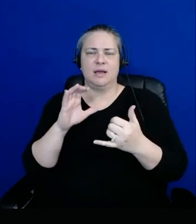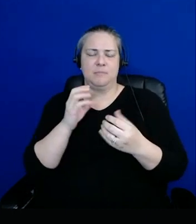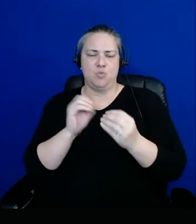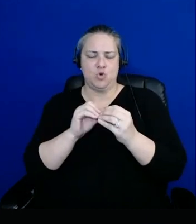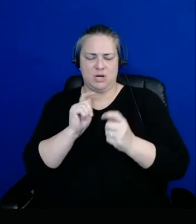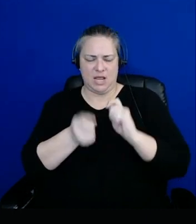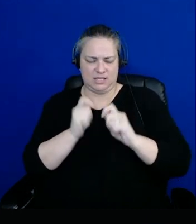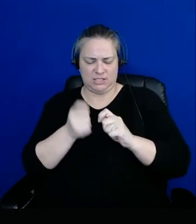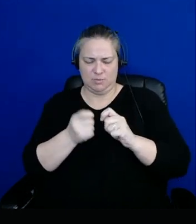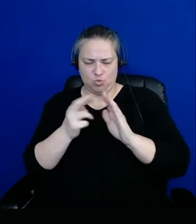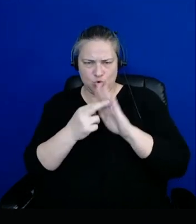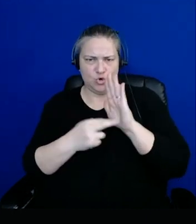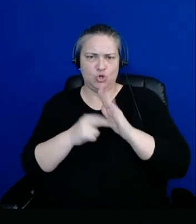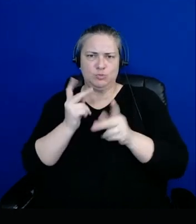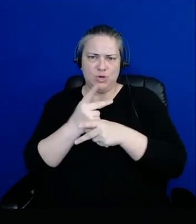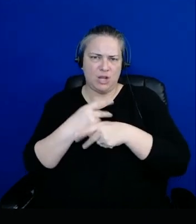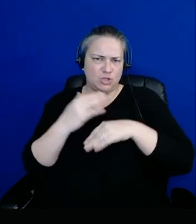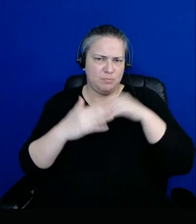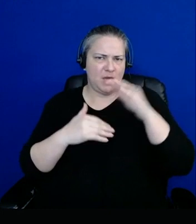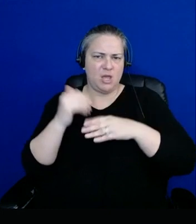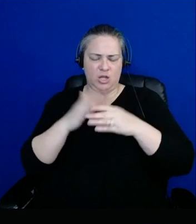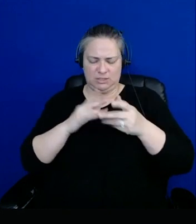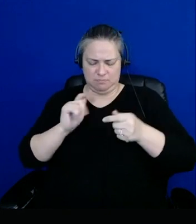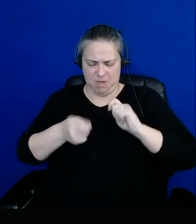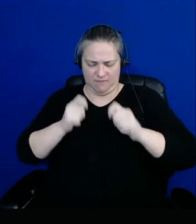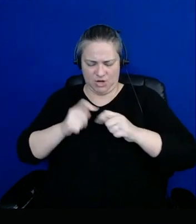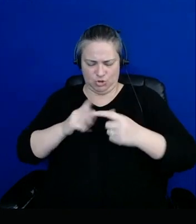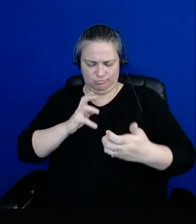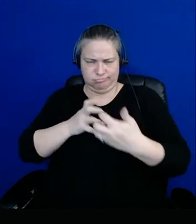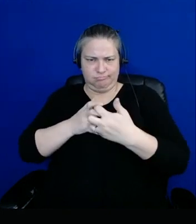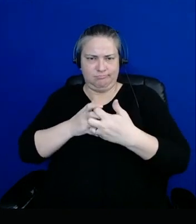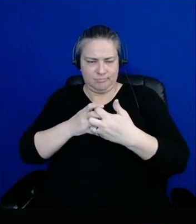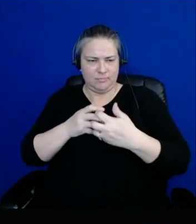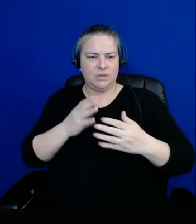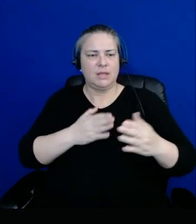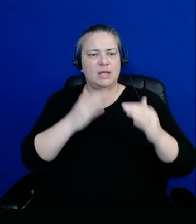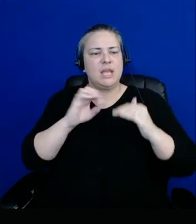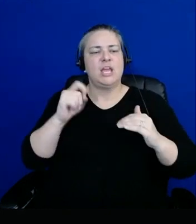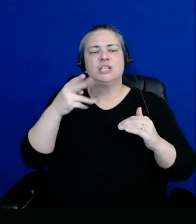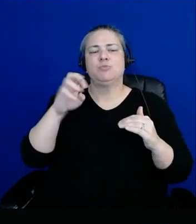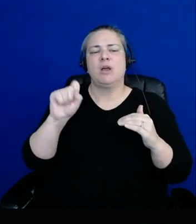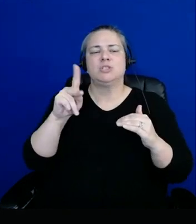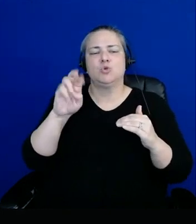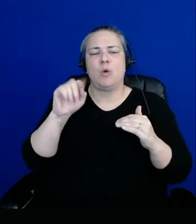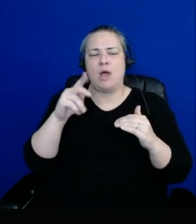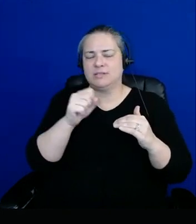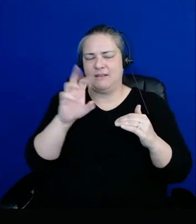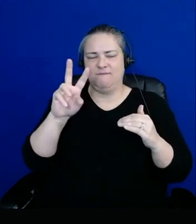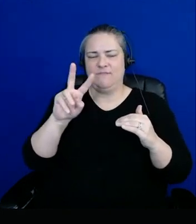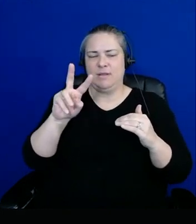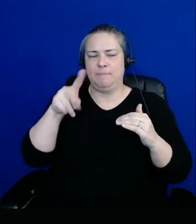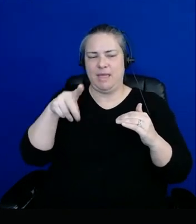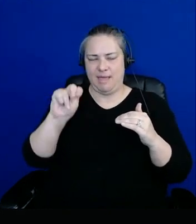and also production builds. Express Routes an VPN solutions or something that Azure can do really well.